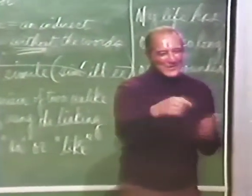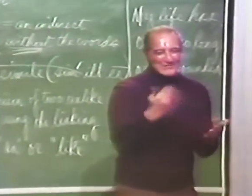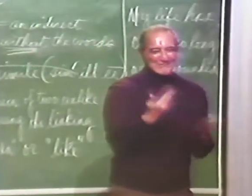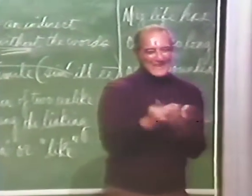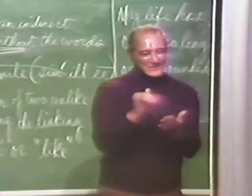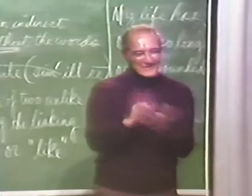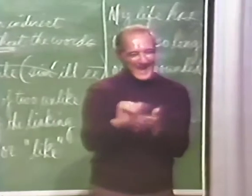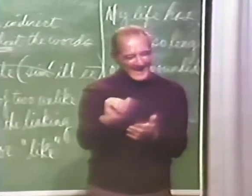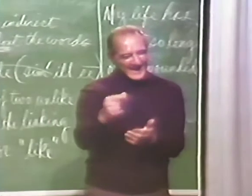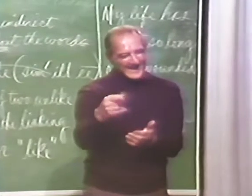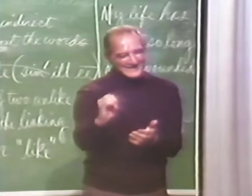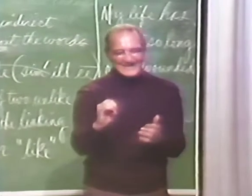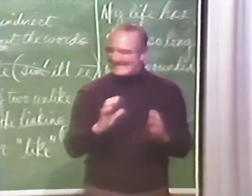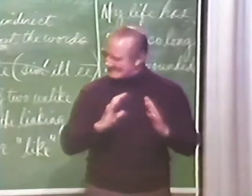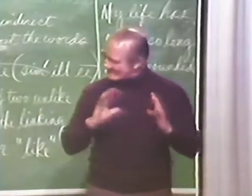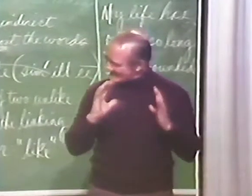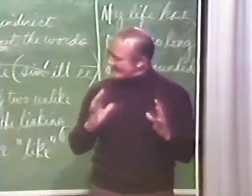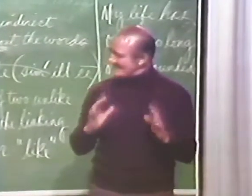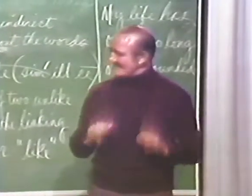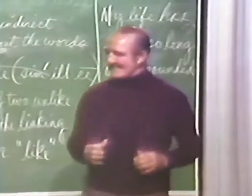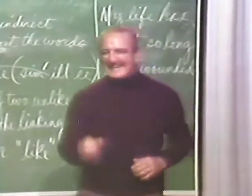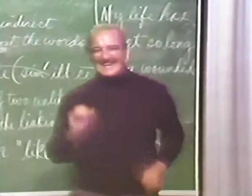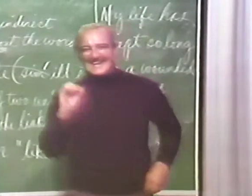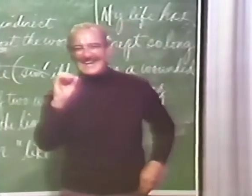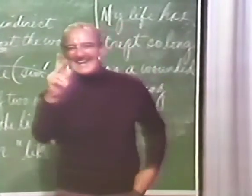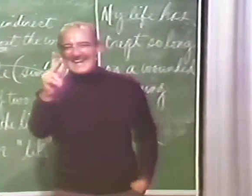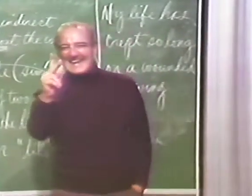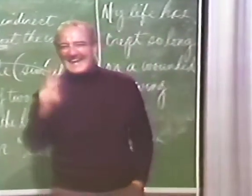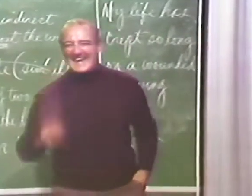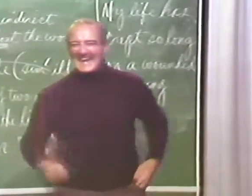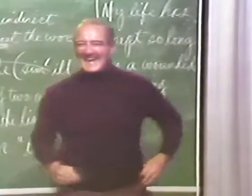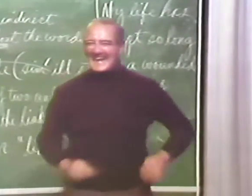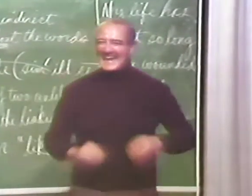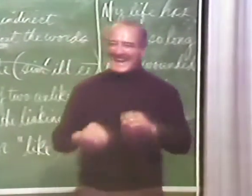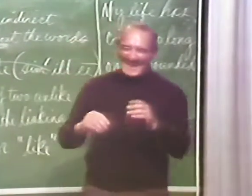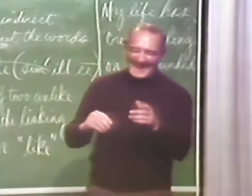OK. JUST WAIT TILL ALL OF YOU REACH THAT AGE.